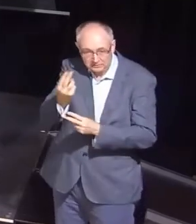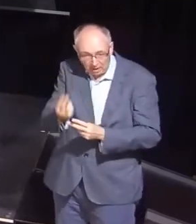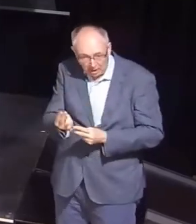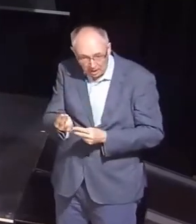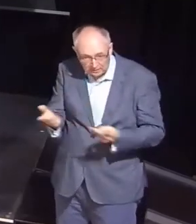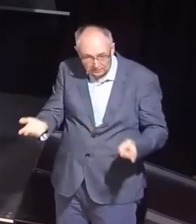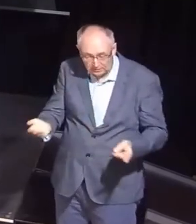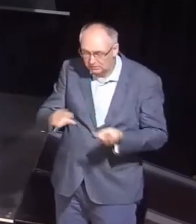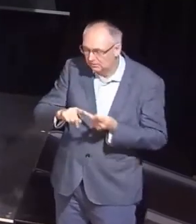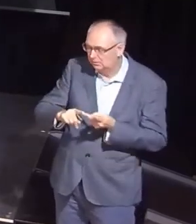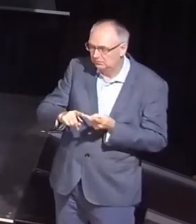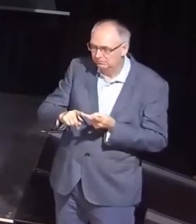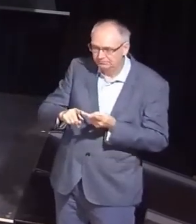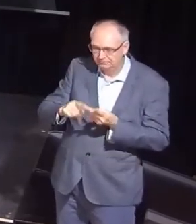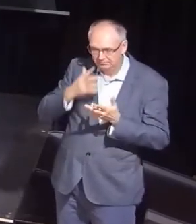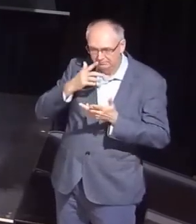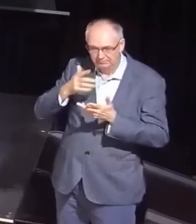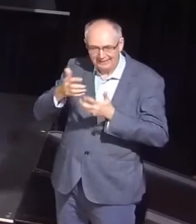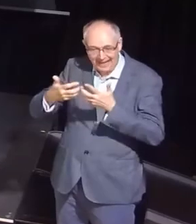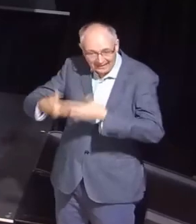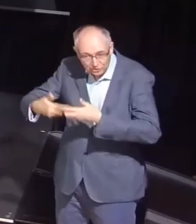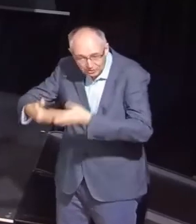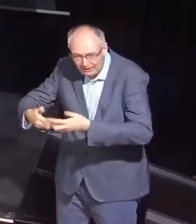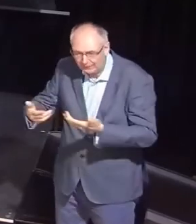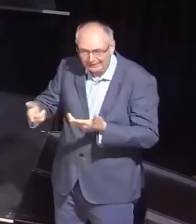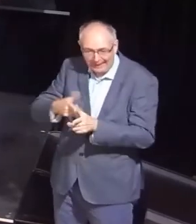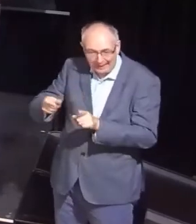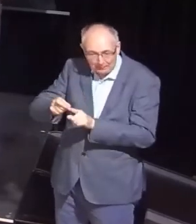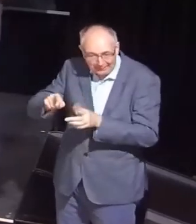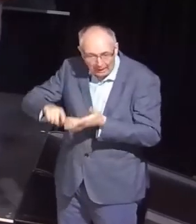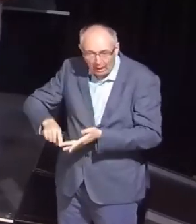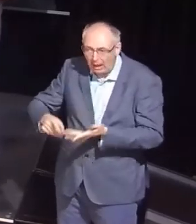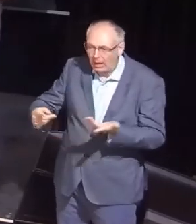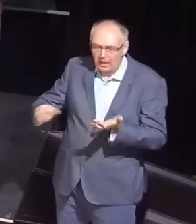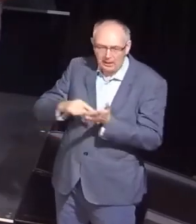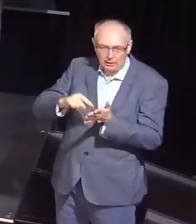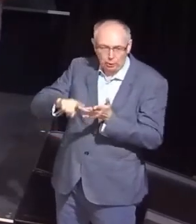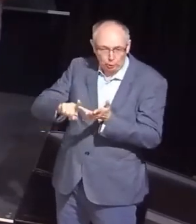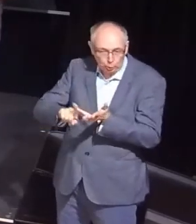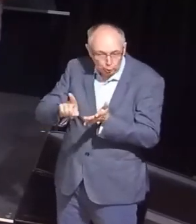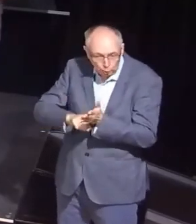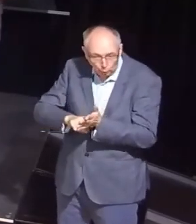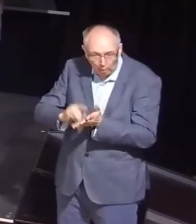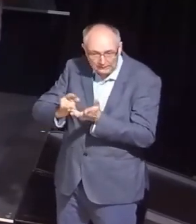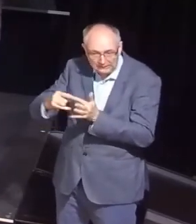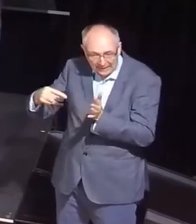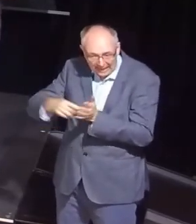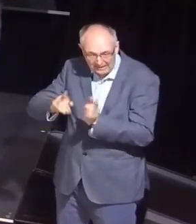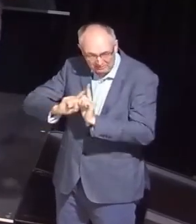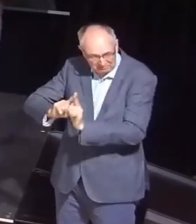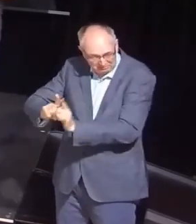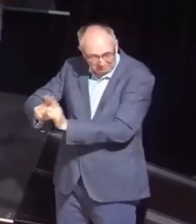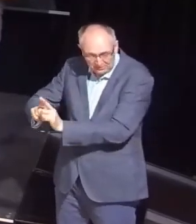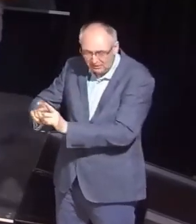to engineering and APIs that were available, toolsets. And we also used it as an opportunity